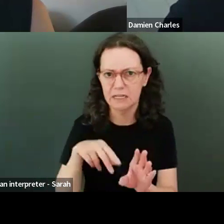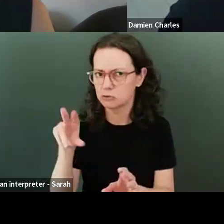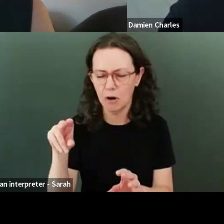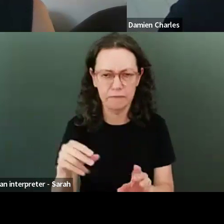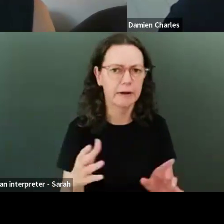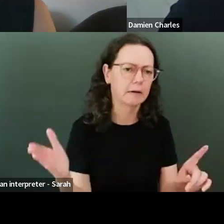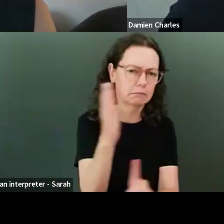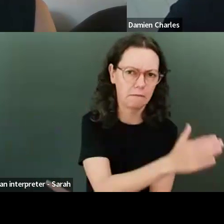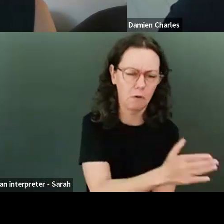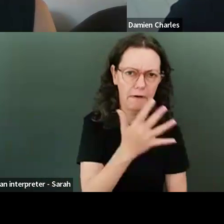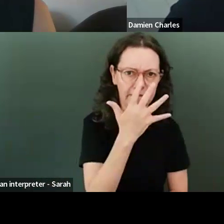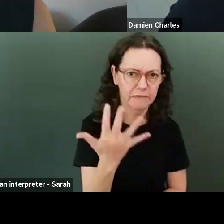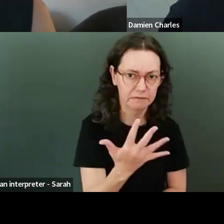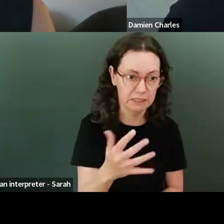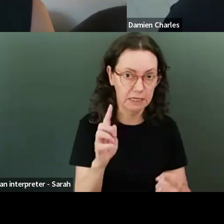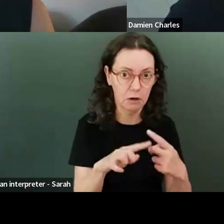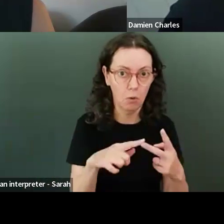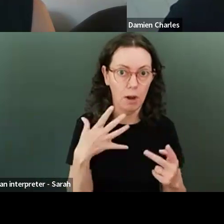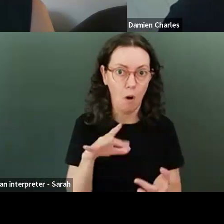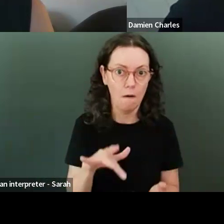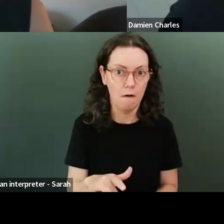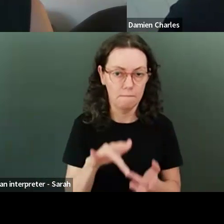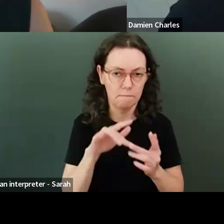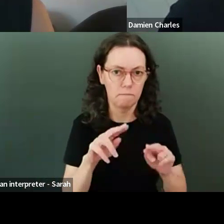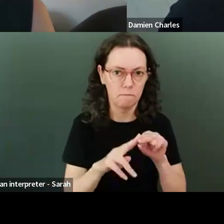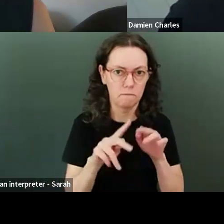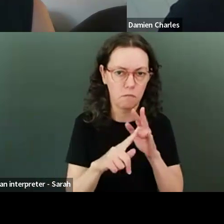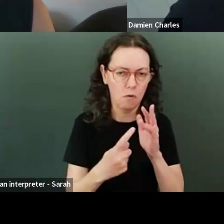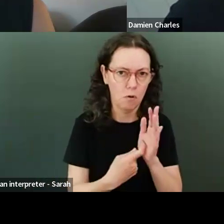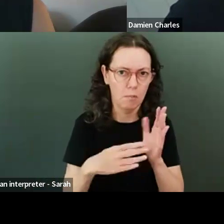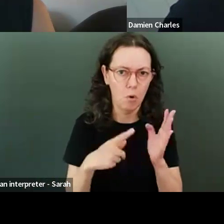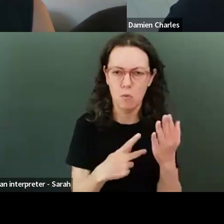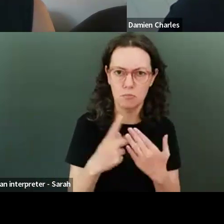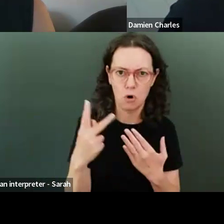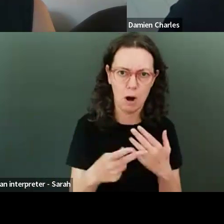accountable for the parts of the transition planning that that they're